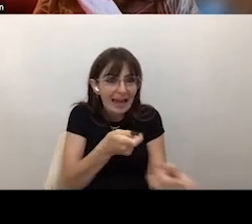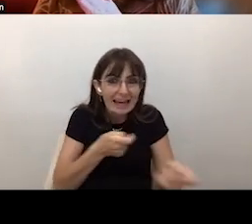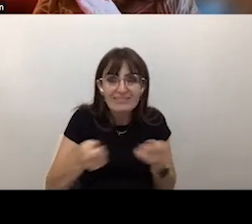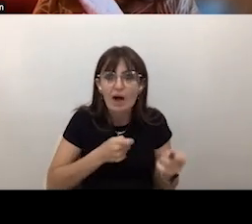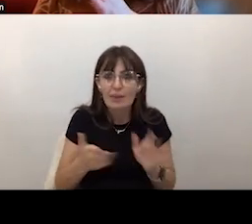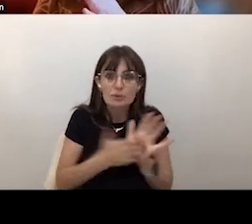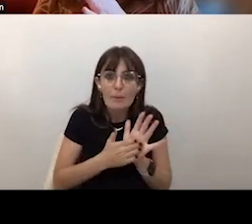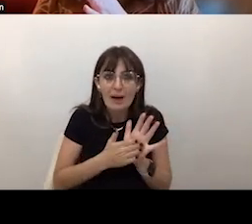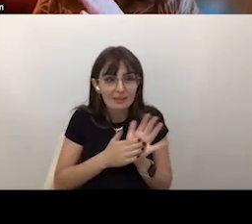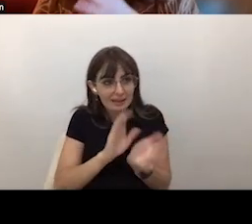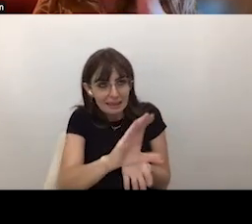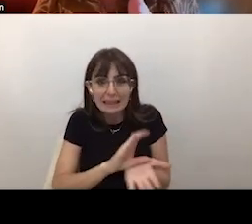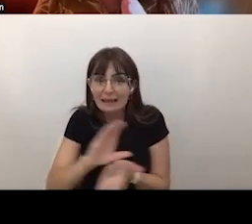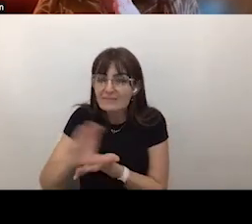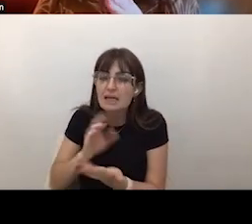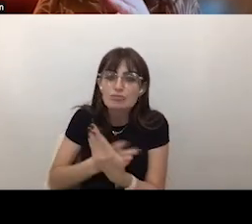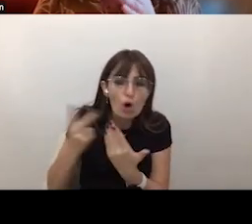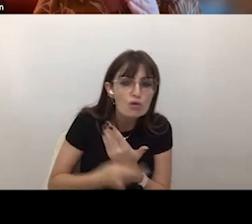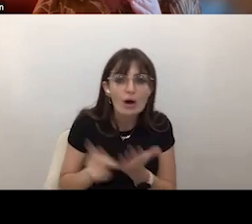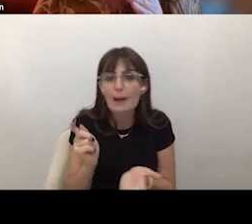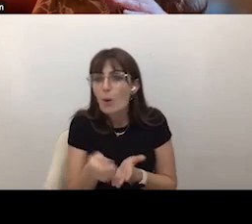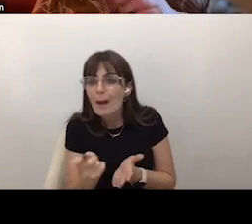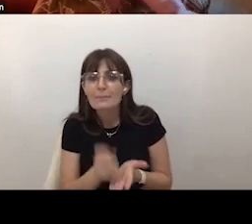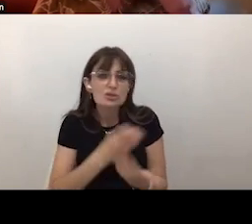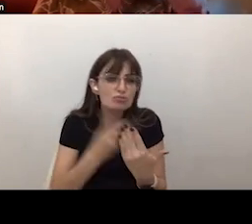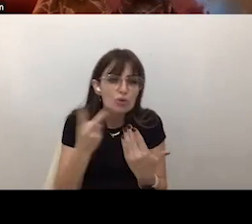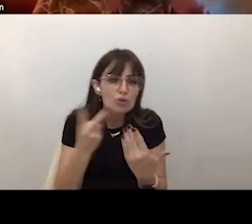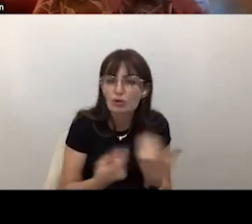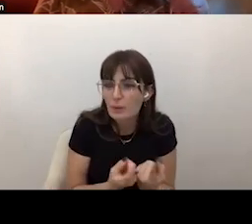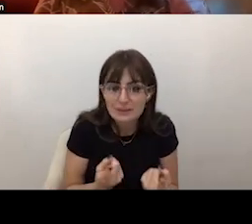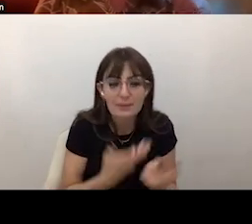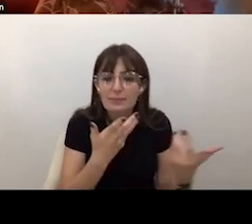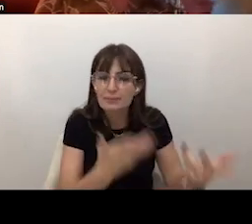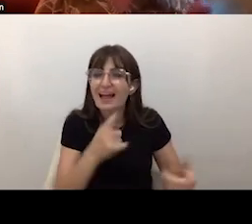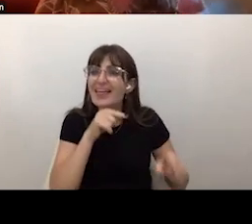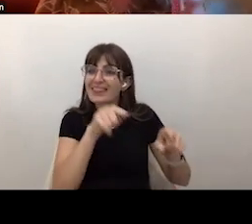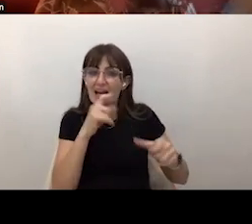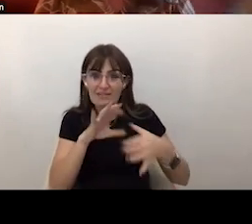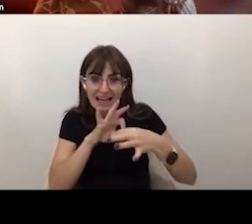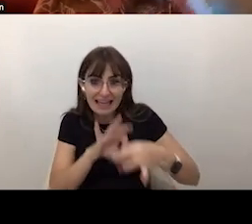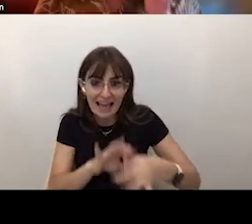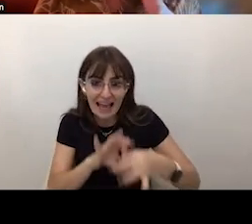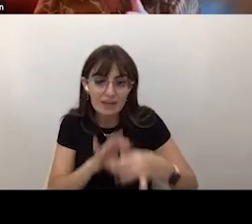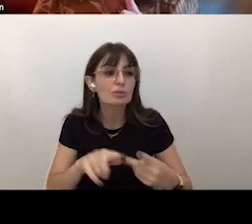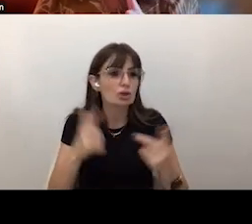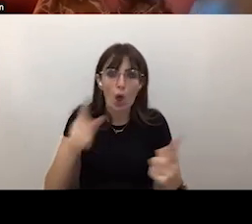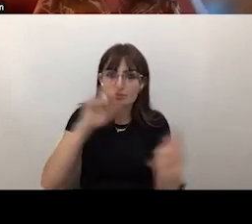giving program. Or membership program. If I have engagement, lots of people are coming to events,